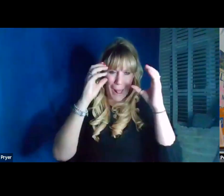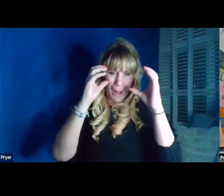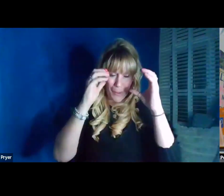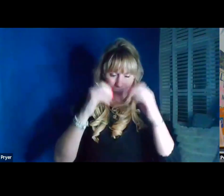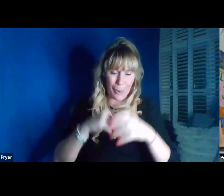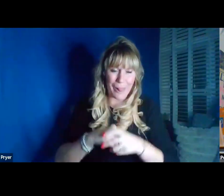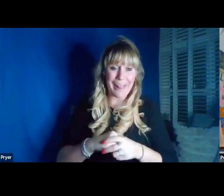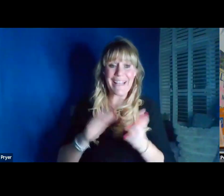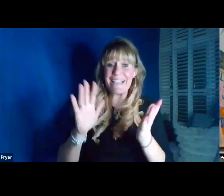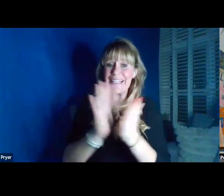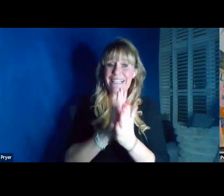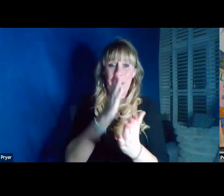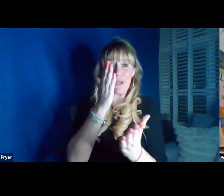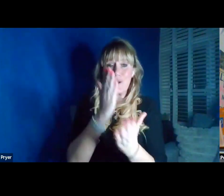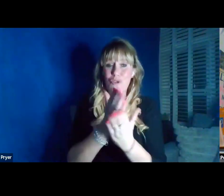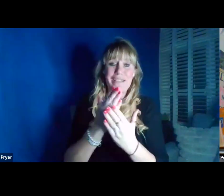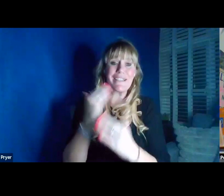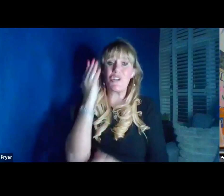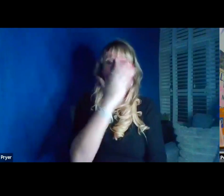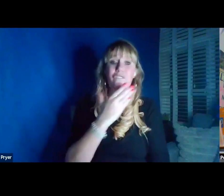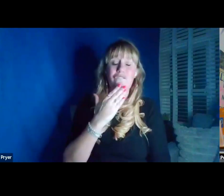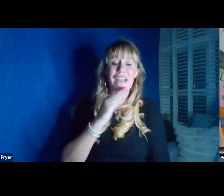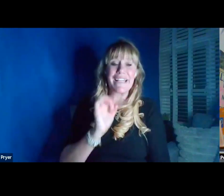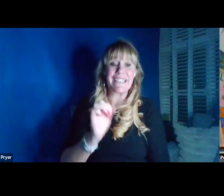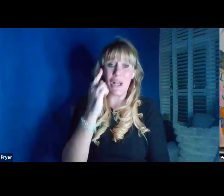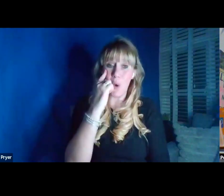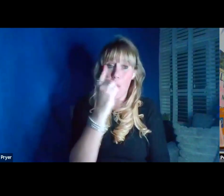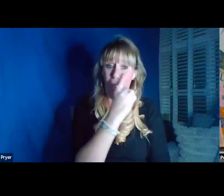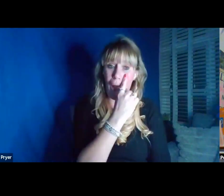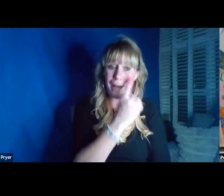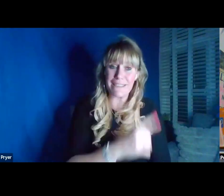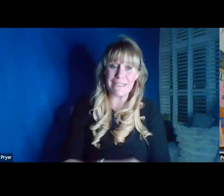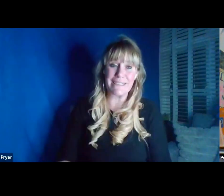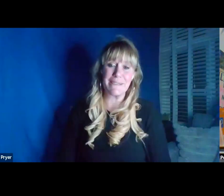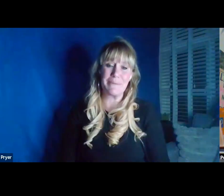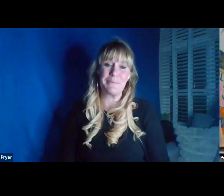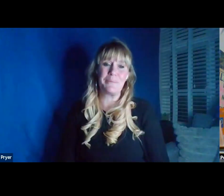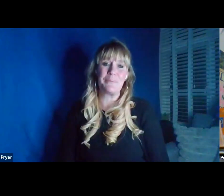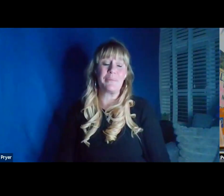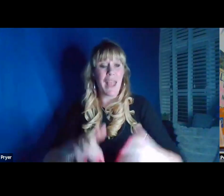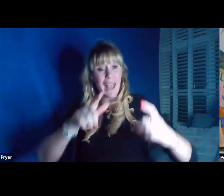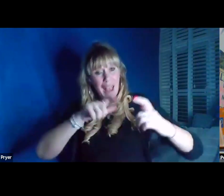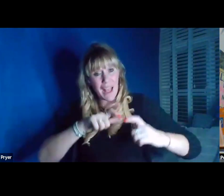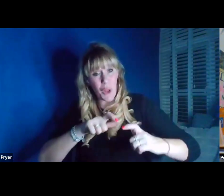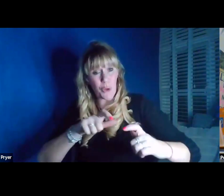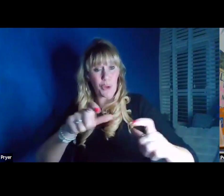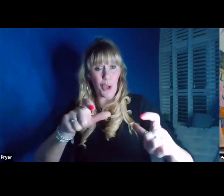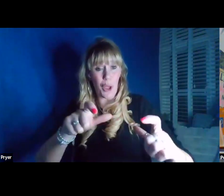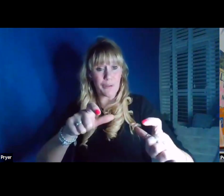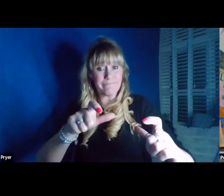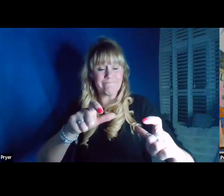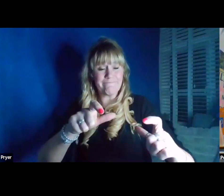And in your eyes. And on you go. And on you would say.